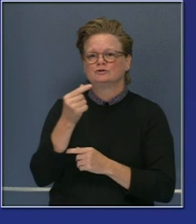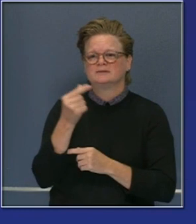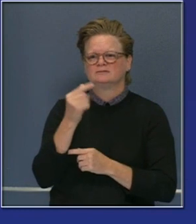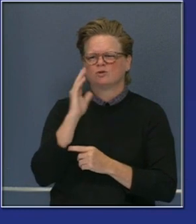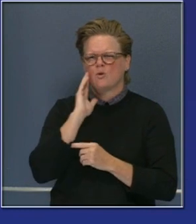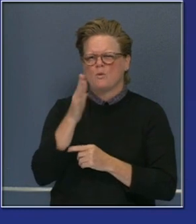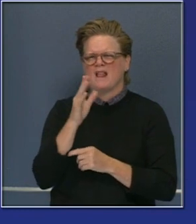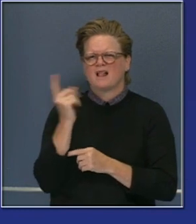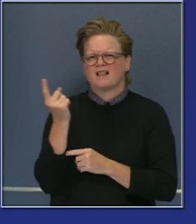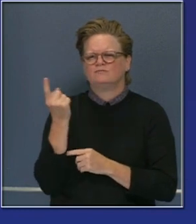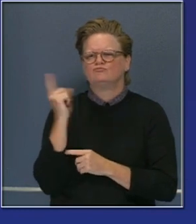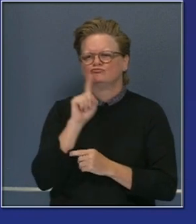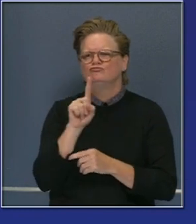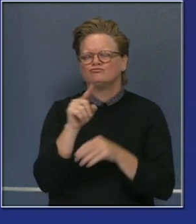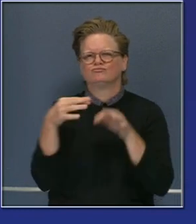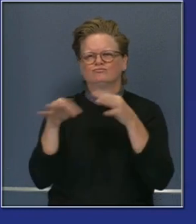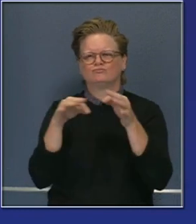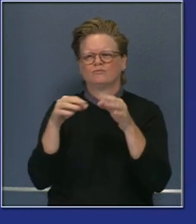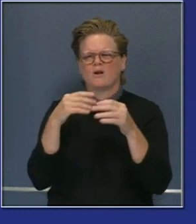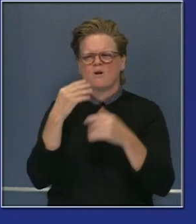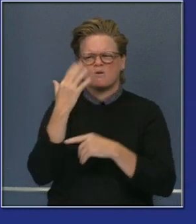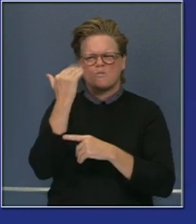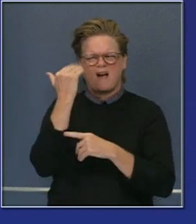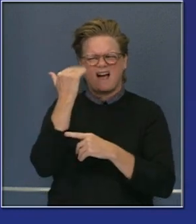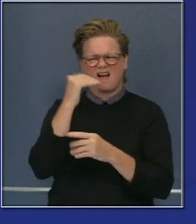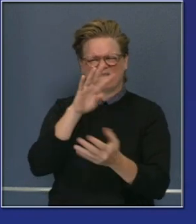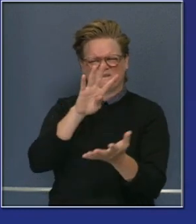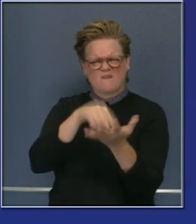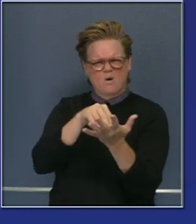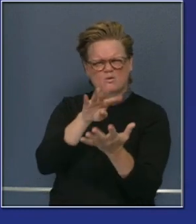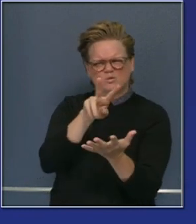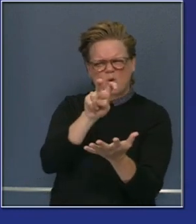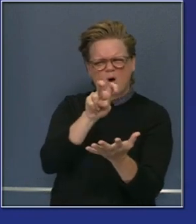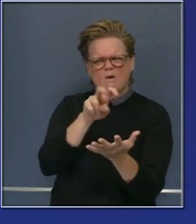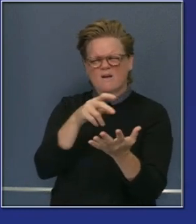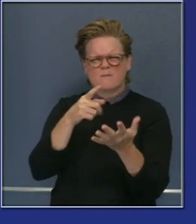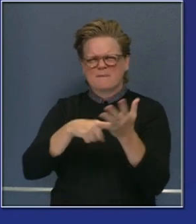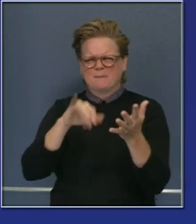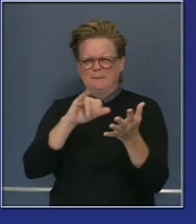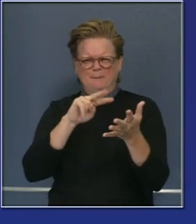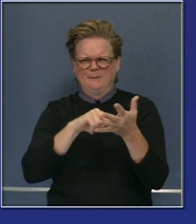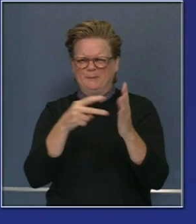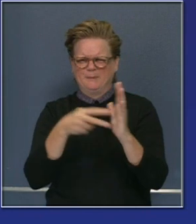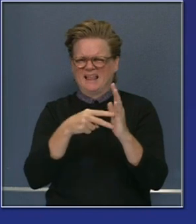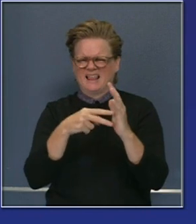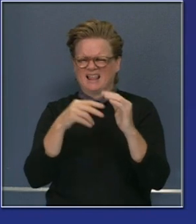AN INTRODUCTION TO DR. GHALY AND HE WILL EXPLAIN WHAT'S ON THE SLIDE AT 3142 AND THE DATE